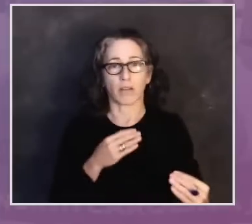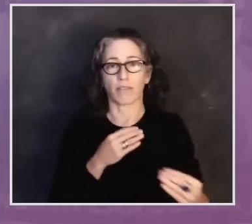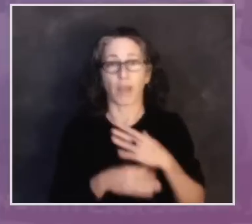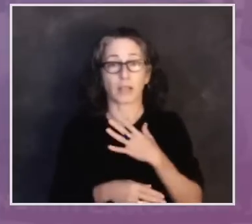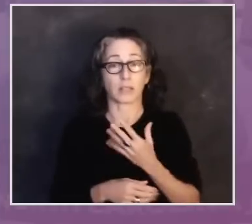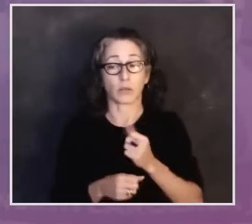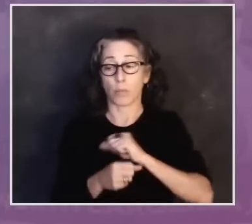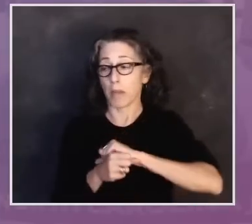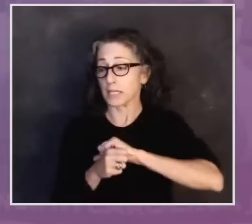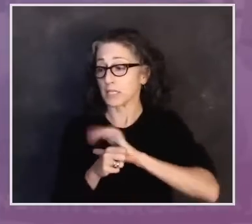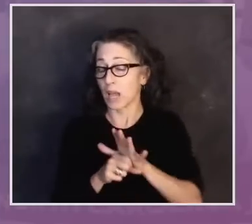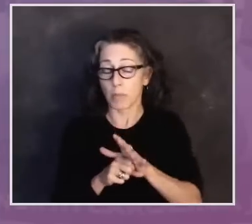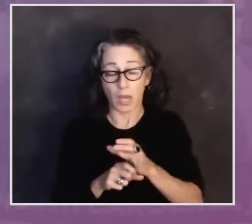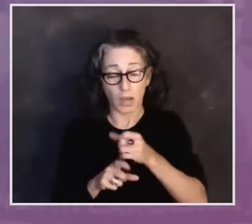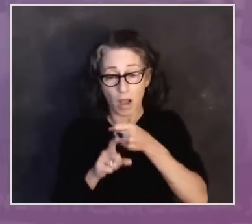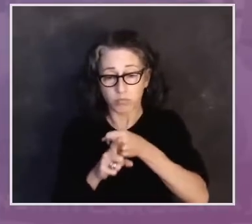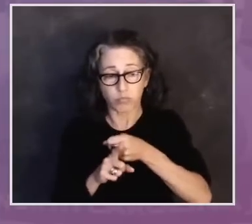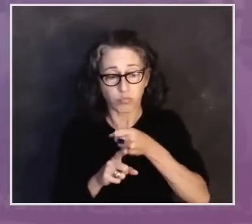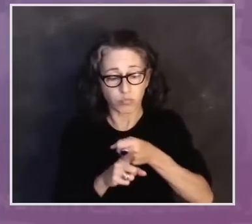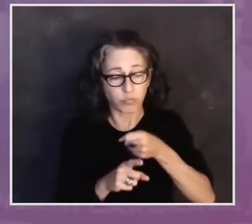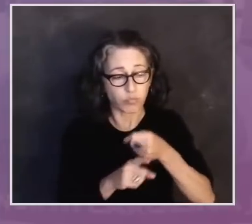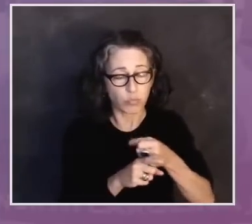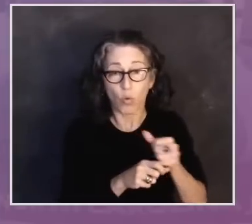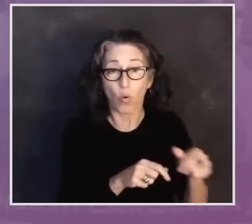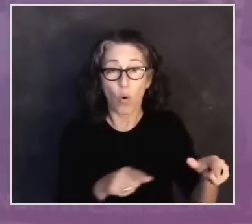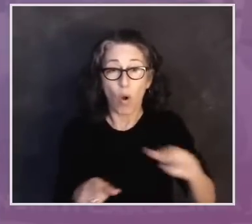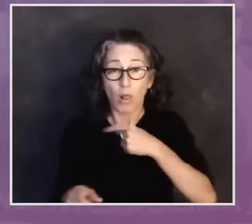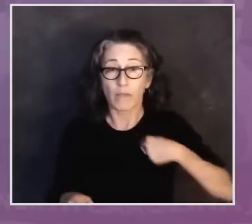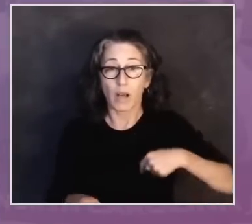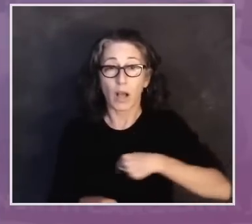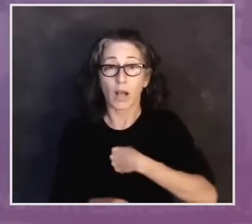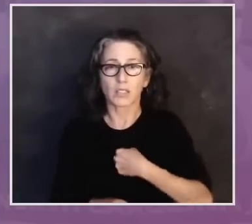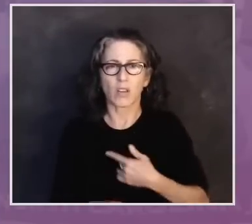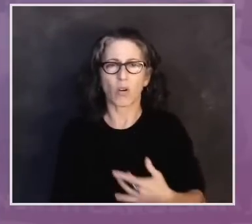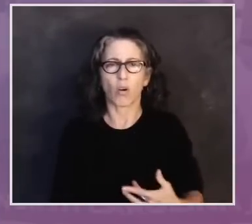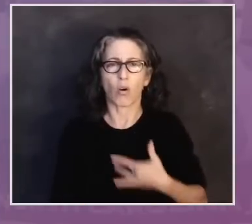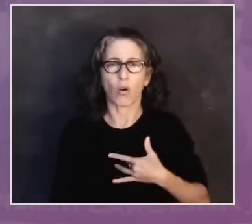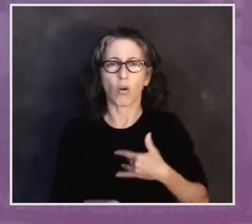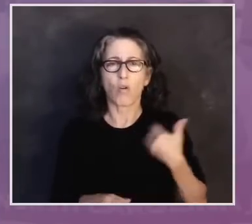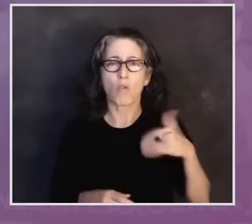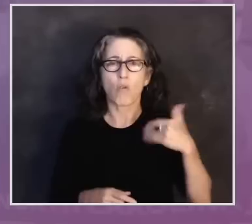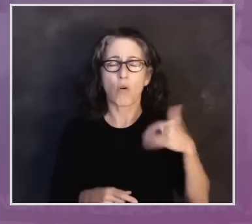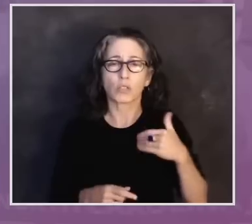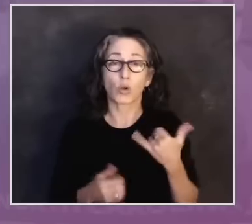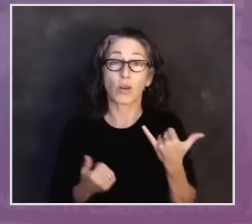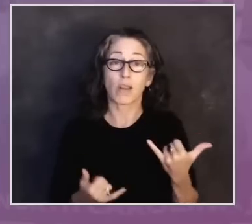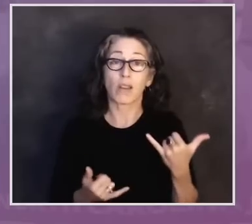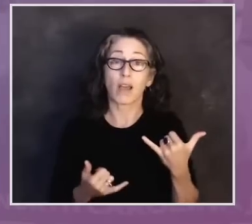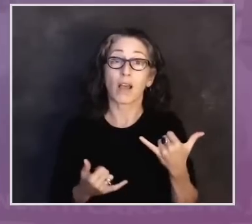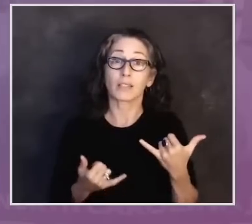NONE OF US HAVE BEEN UNAFFECTED BY THE PANDEMIC AND THE REALITIES AND COMPLEXITIES